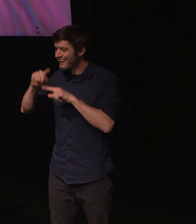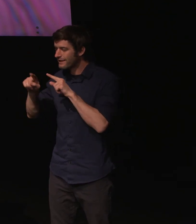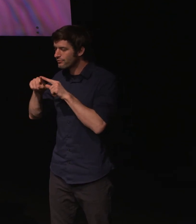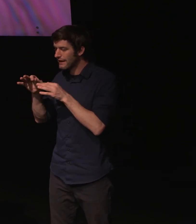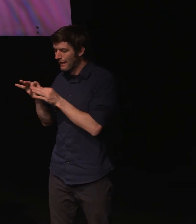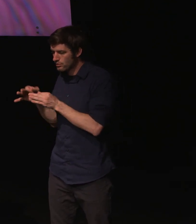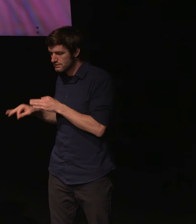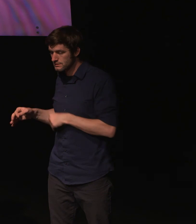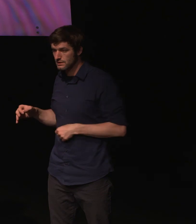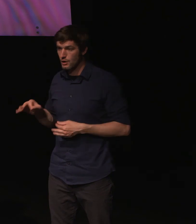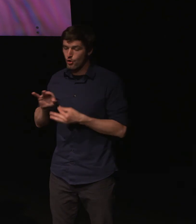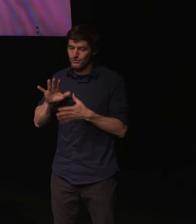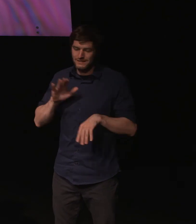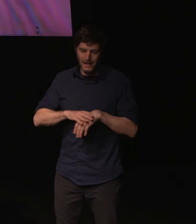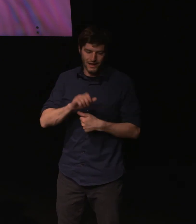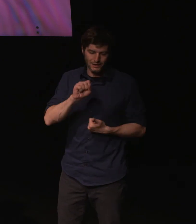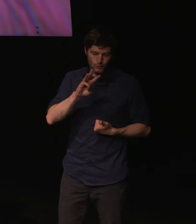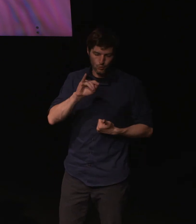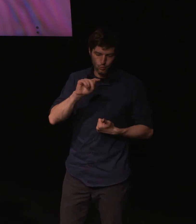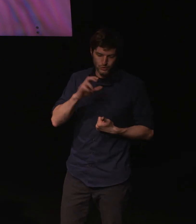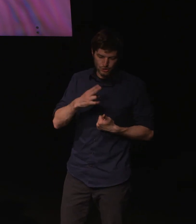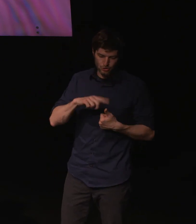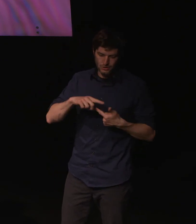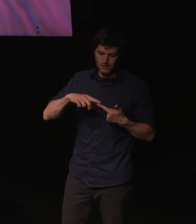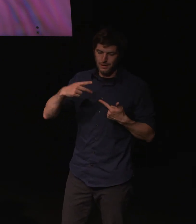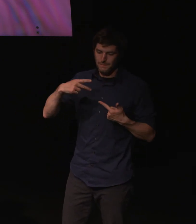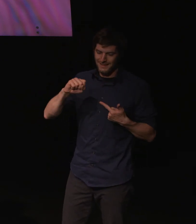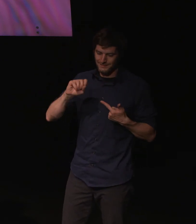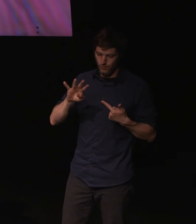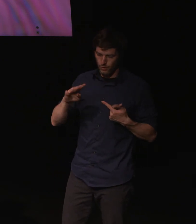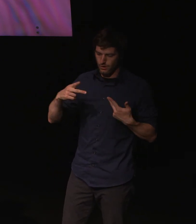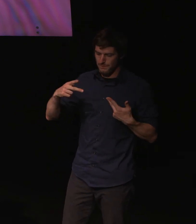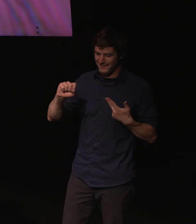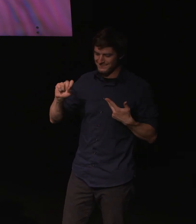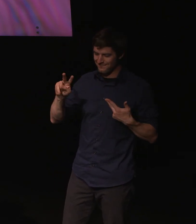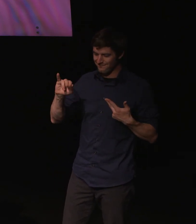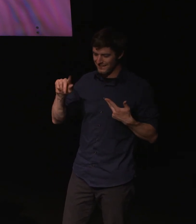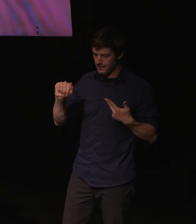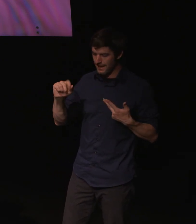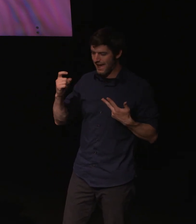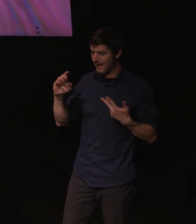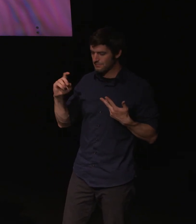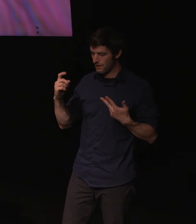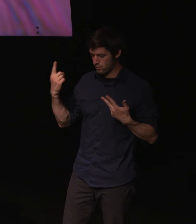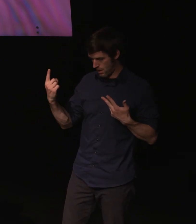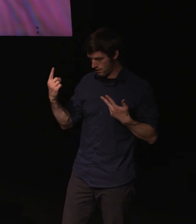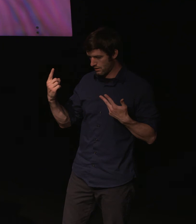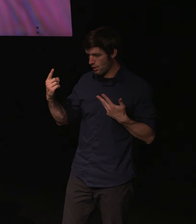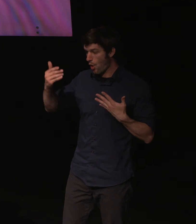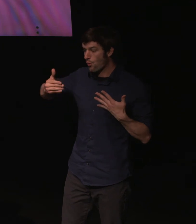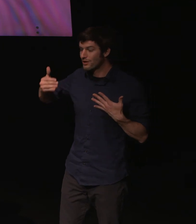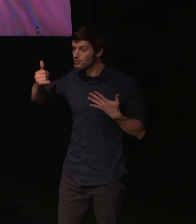PS4, PS Vita, Xbox One, Windows Phone, Wii... WOMAN 2: Wow.